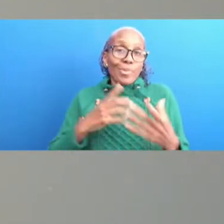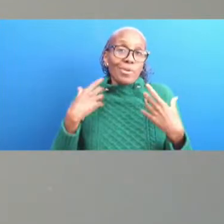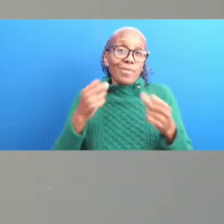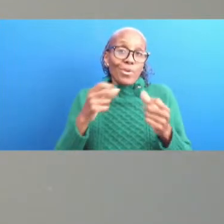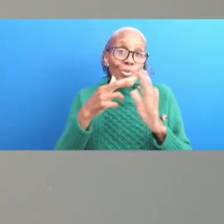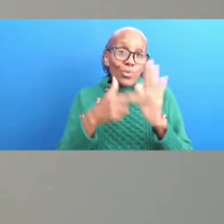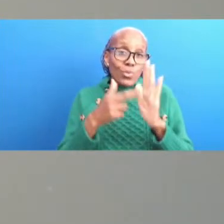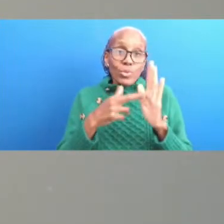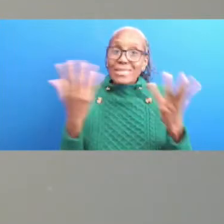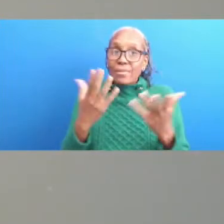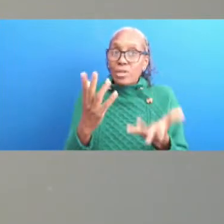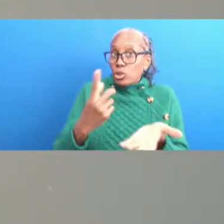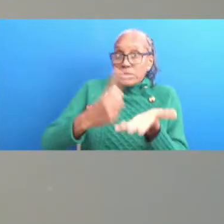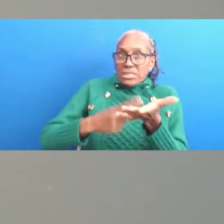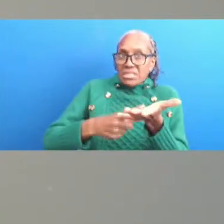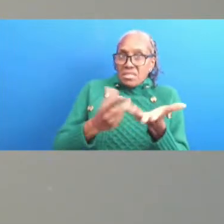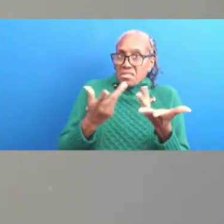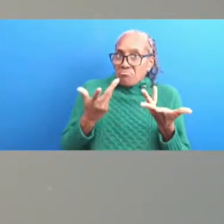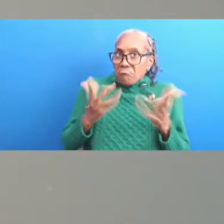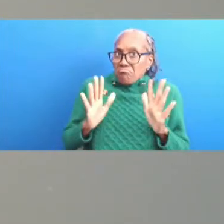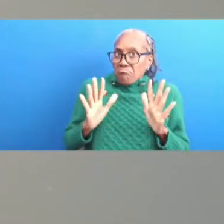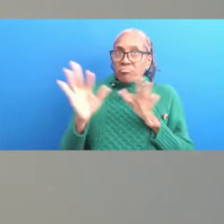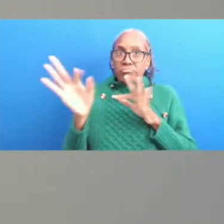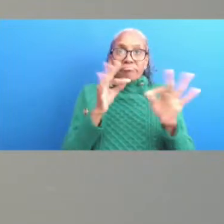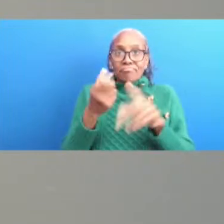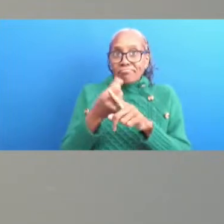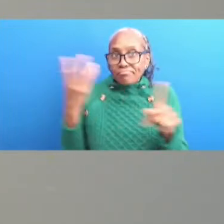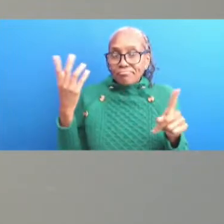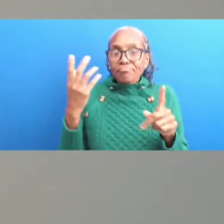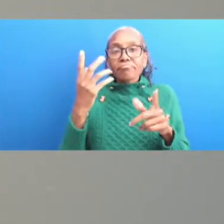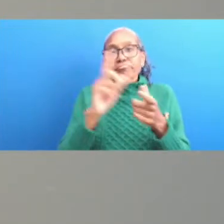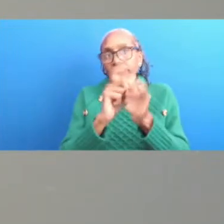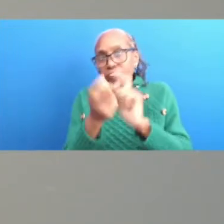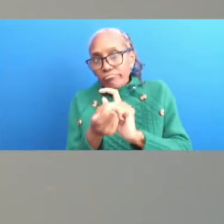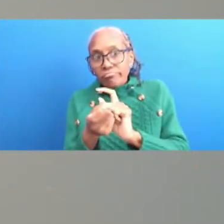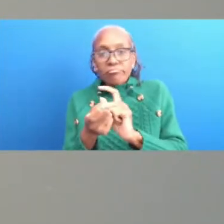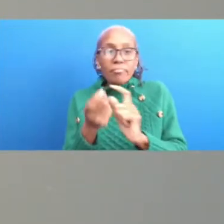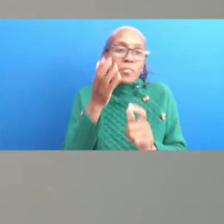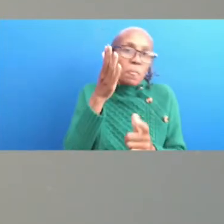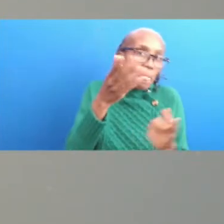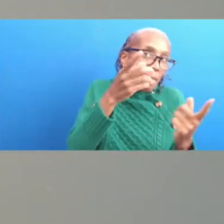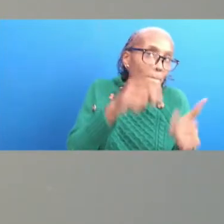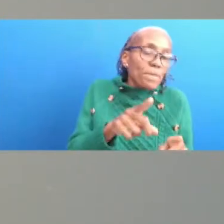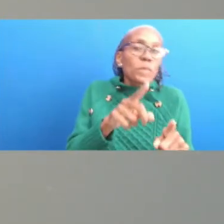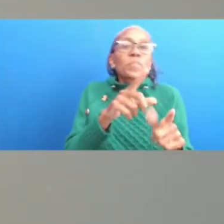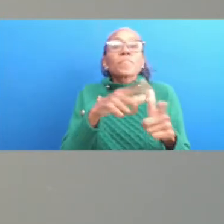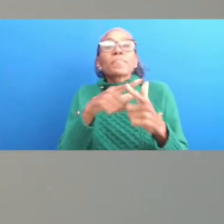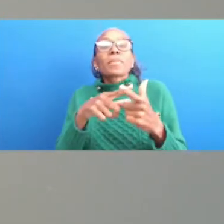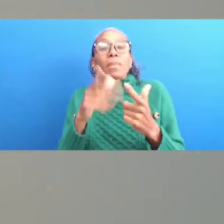AMENDMENTS TO OUR BOARD OF HEALTH RULES THAT I'M ONLY HERE